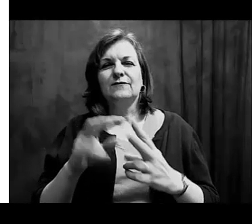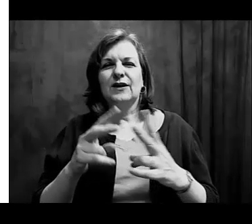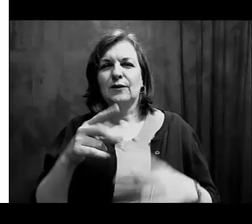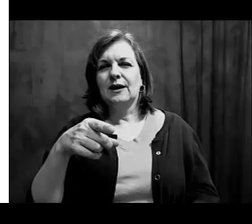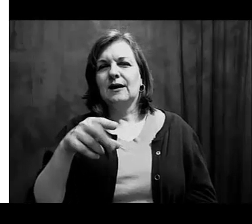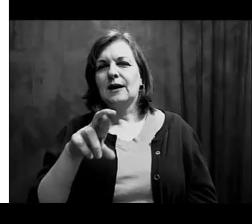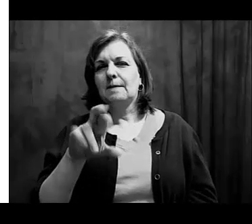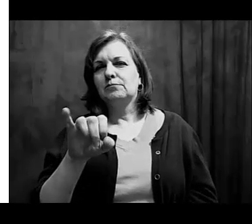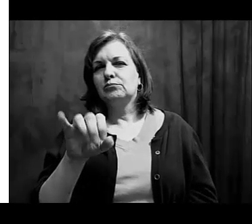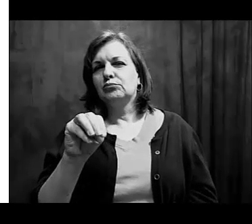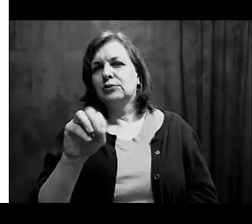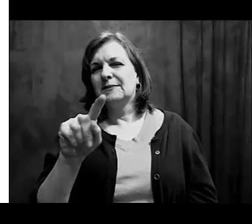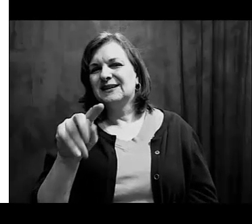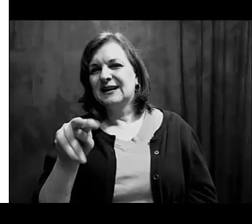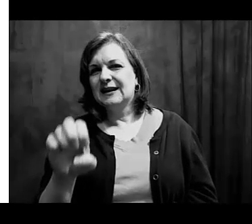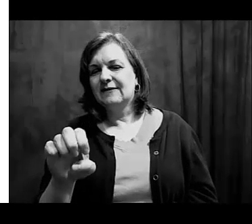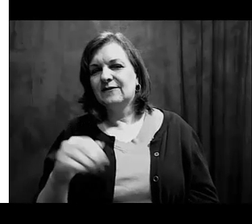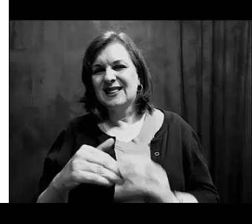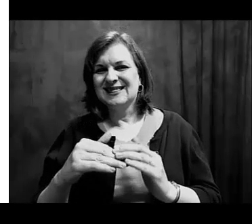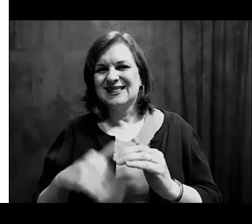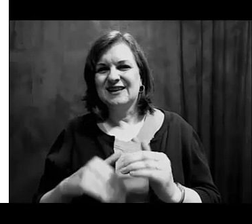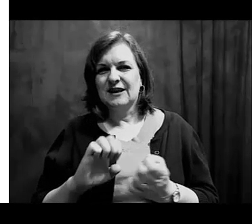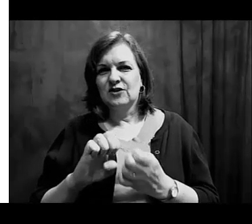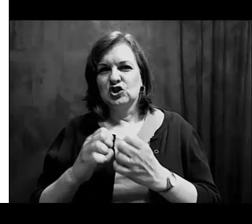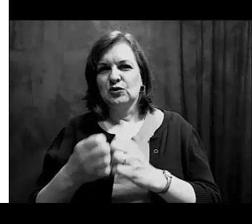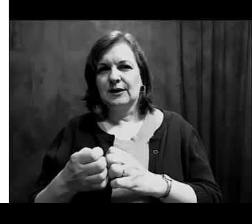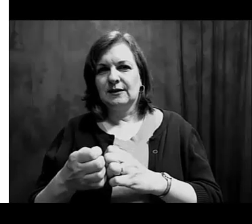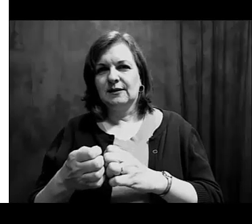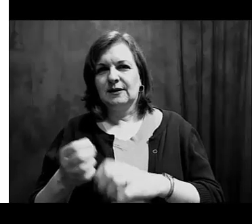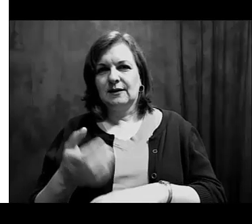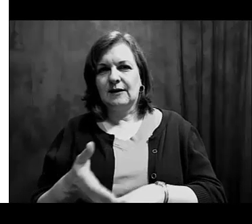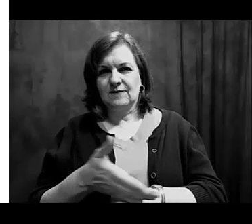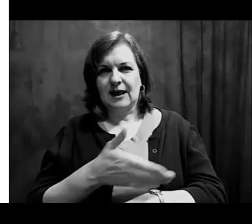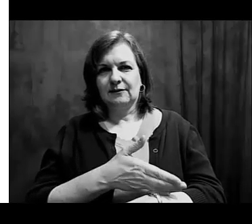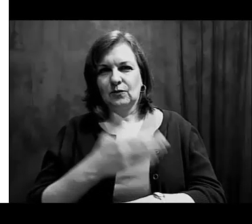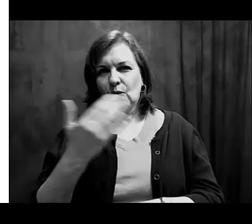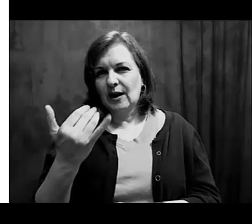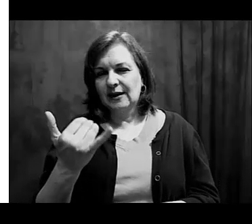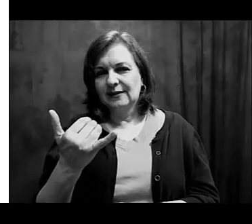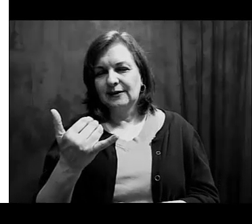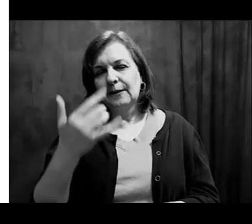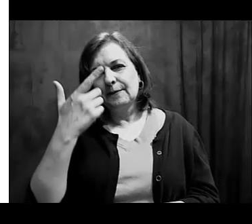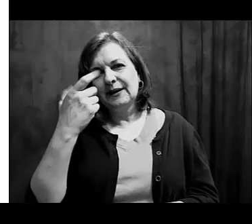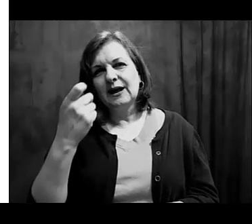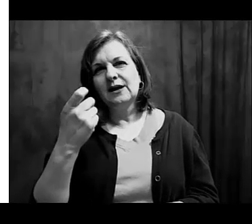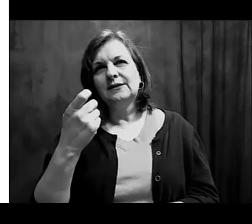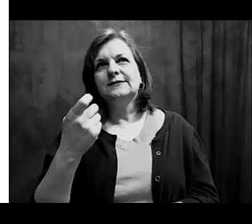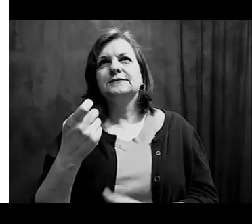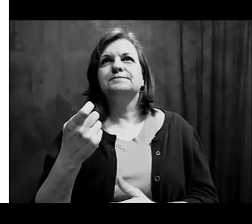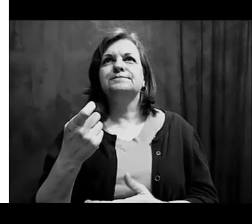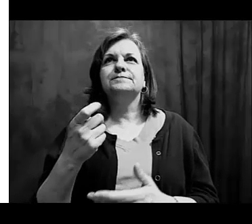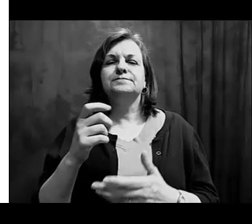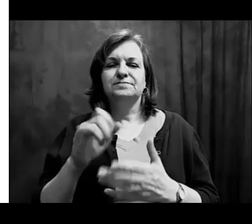and less evolutionarily advance because we look at it being in many organisms